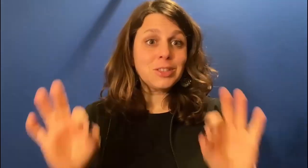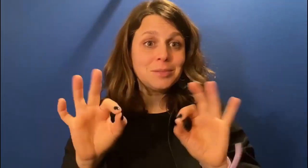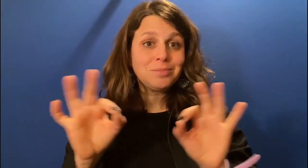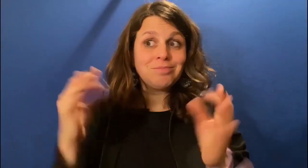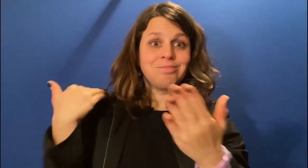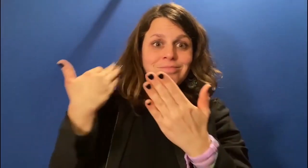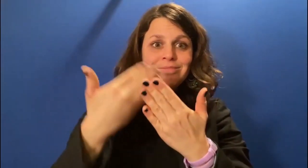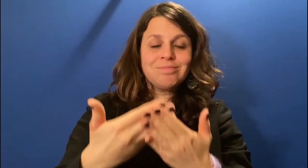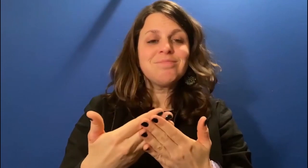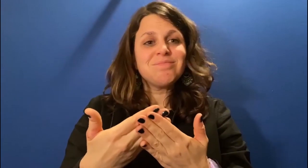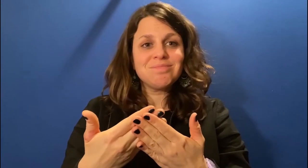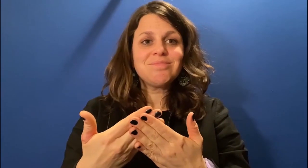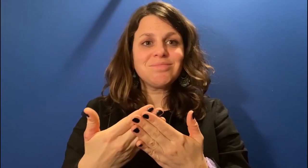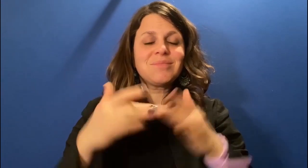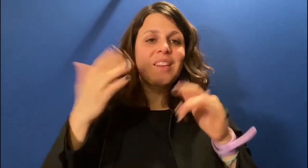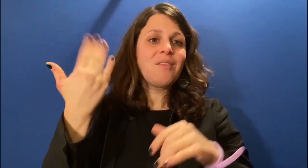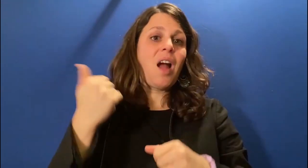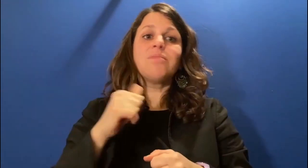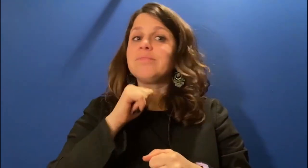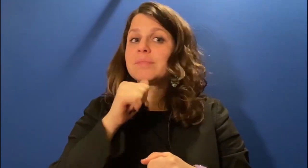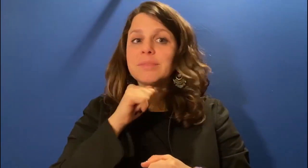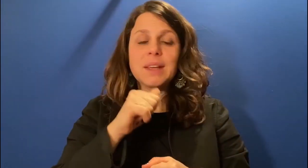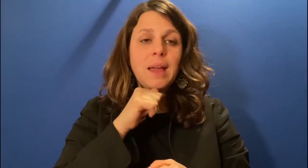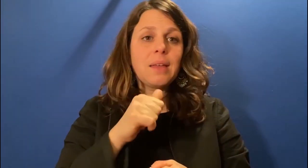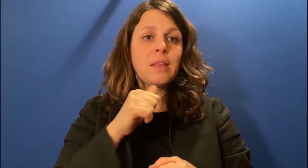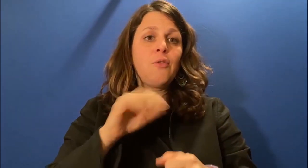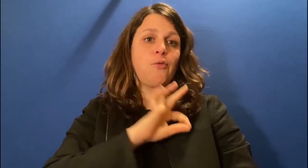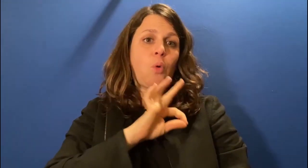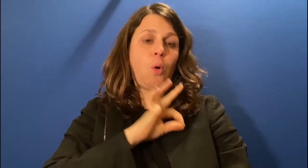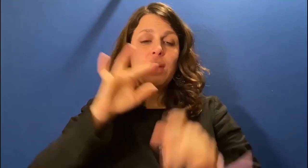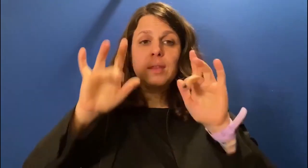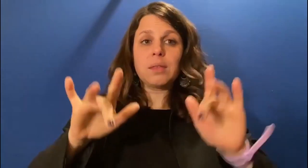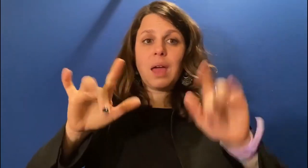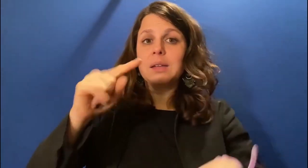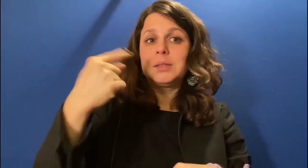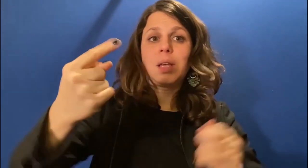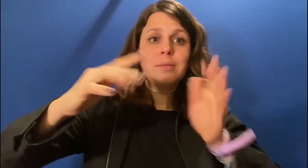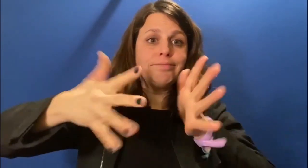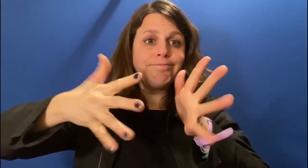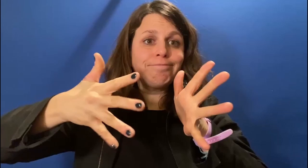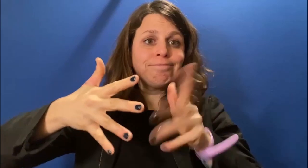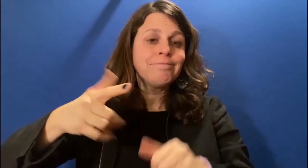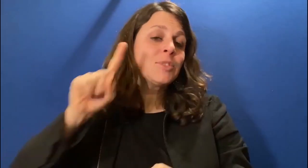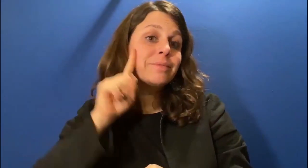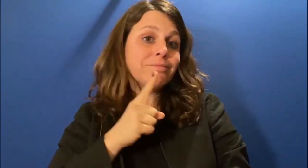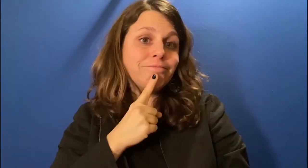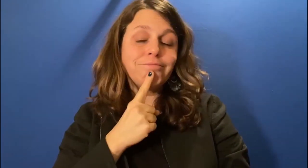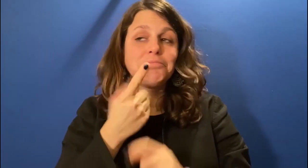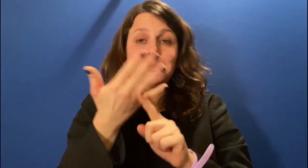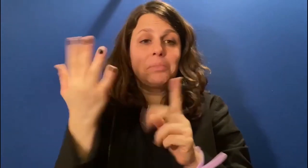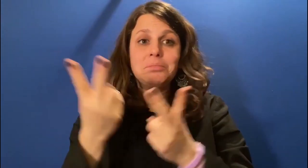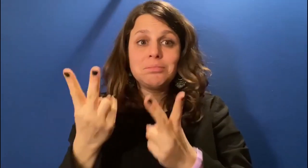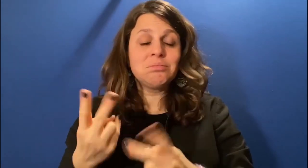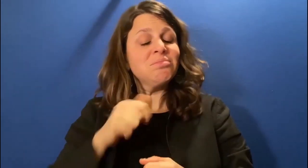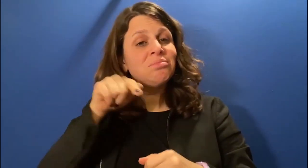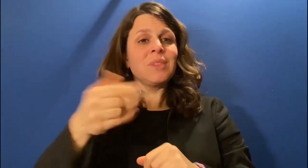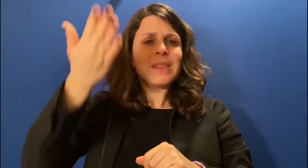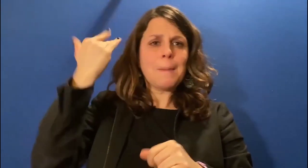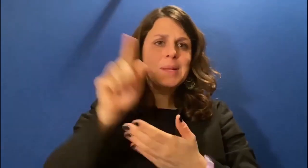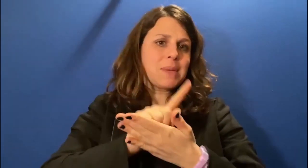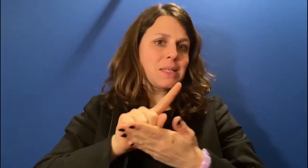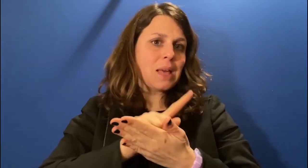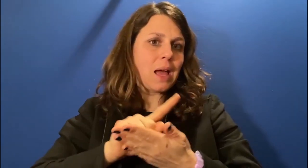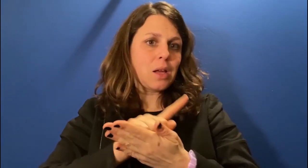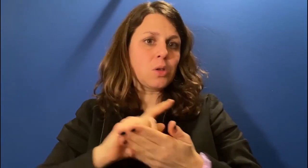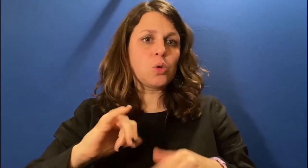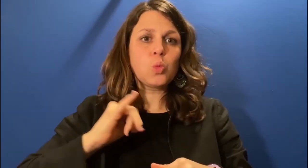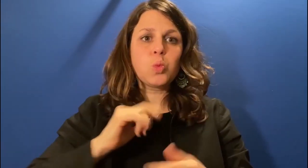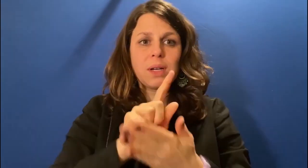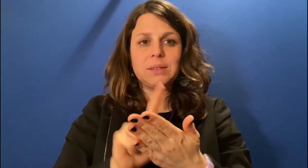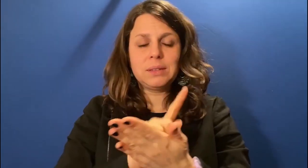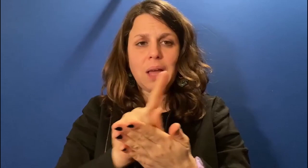The worst thing was... I had no friends who could sign or were deaf when I was younger.